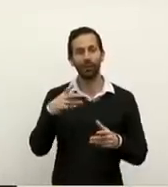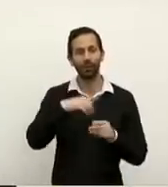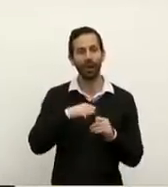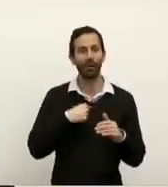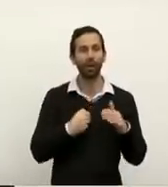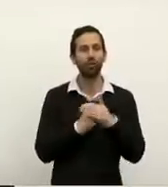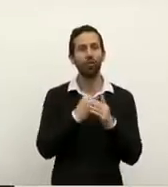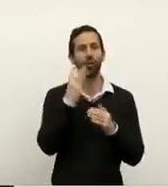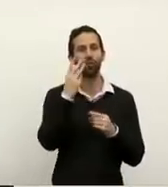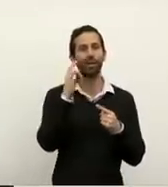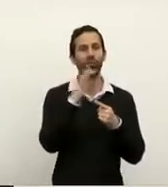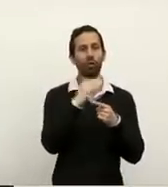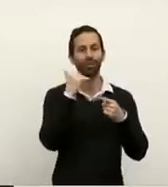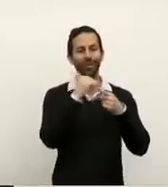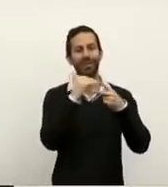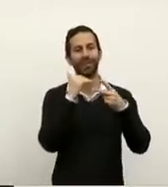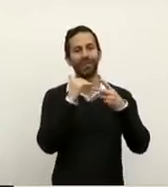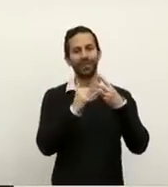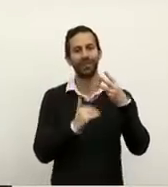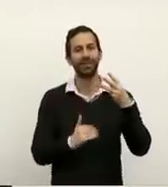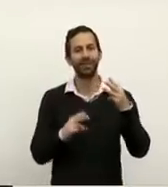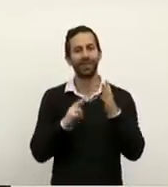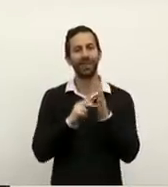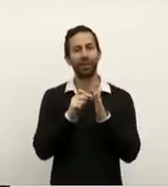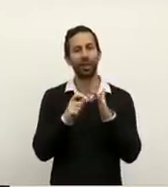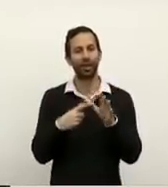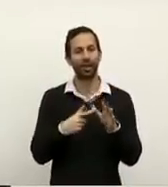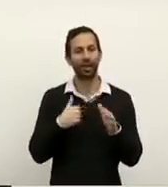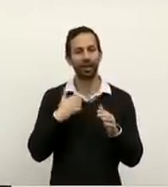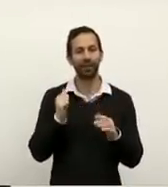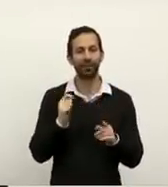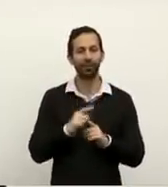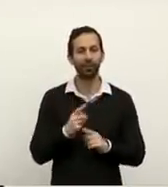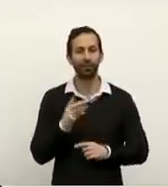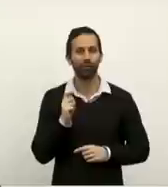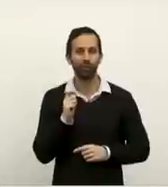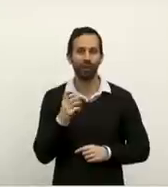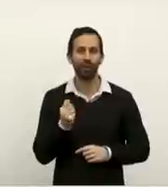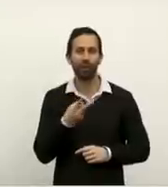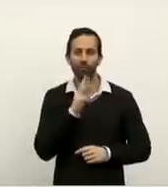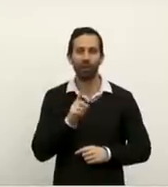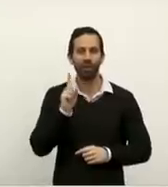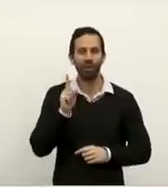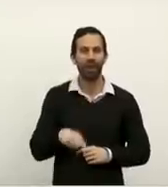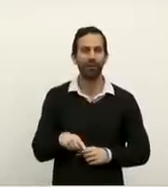So, at NDIA, we're close to having 300,000 participants nationally.